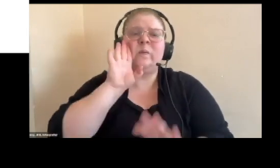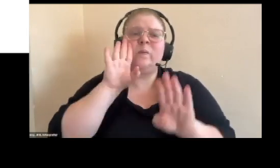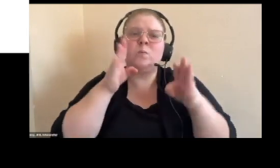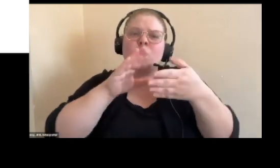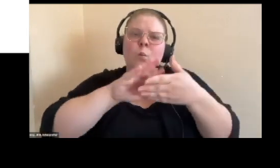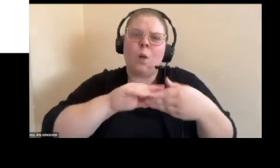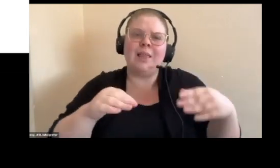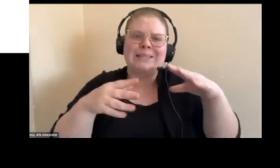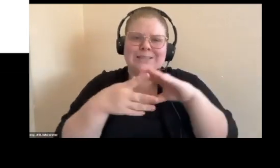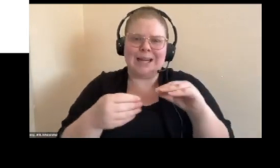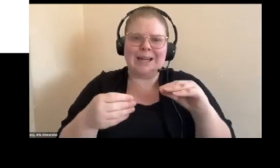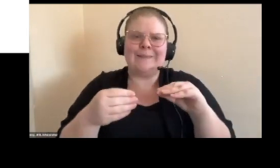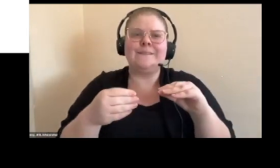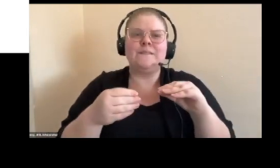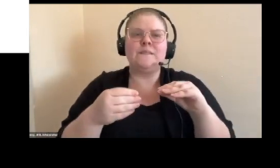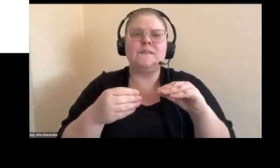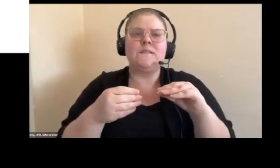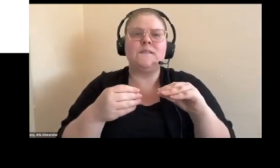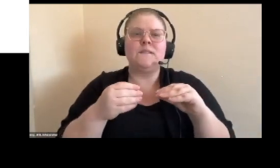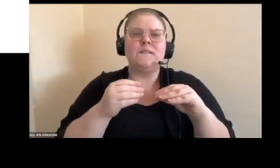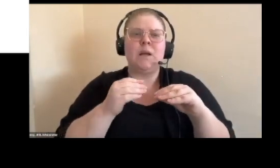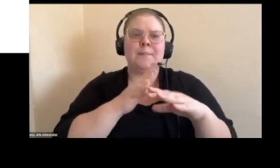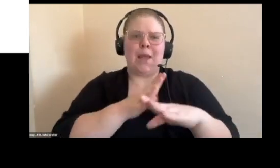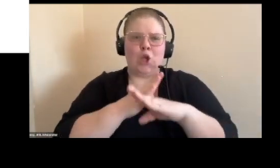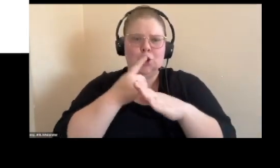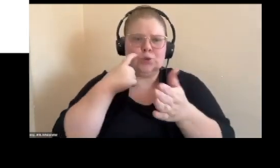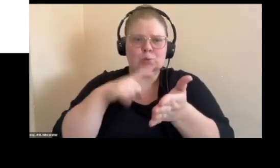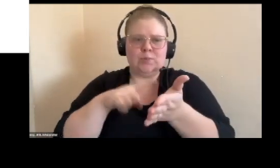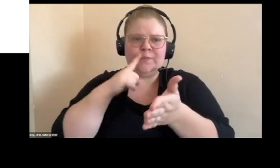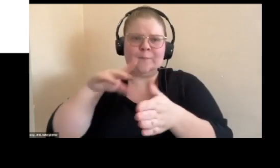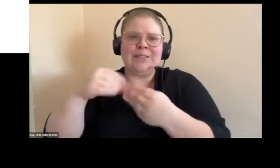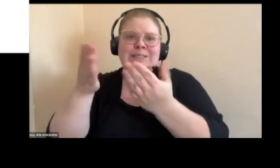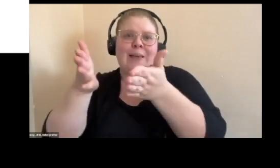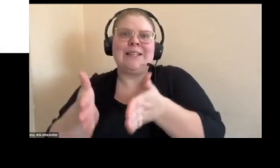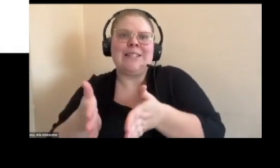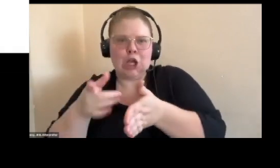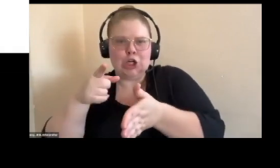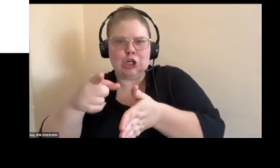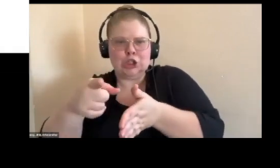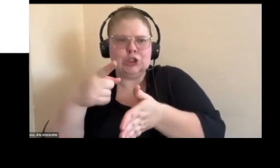facilitators in access for HCBS for people of color.